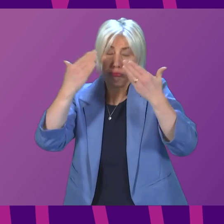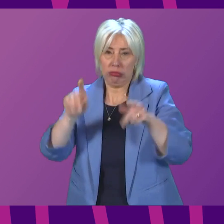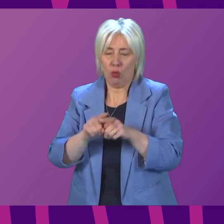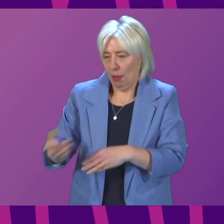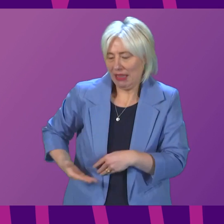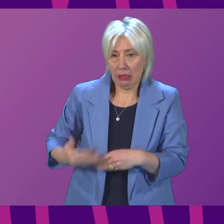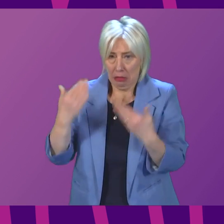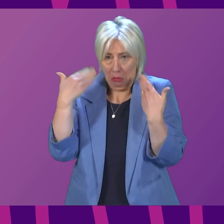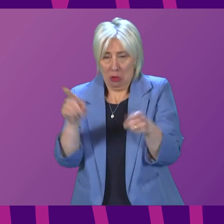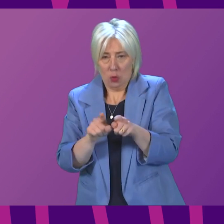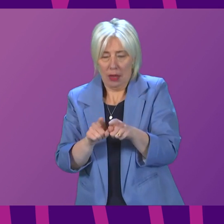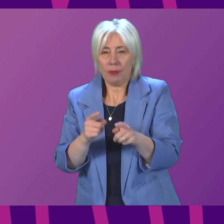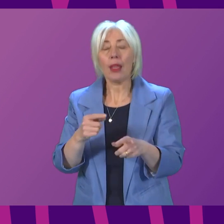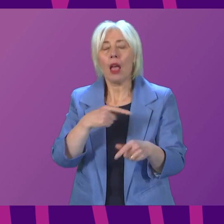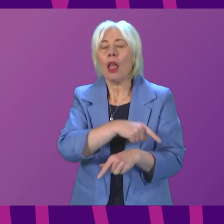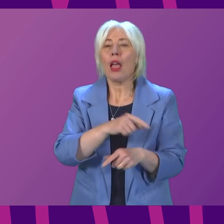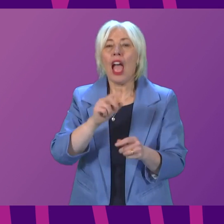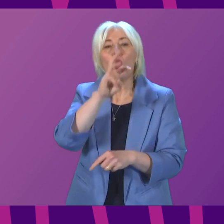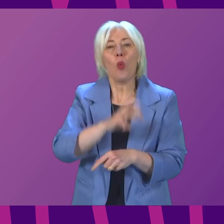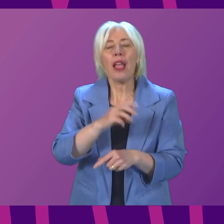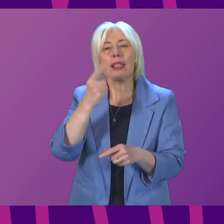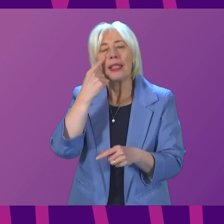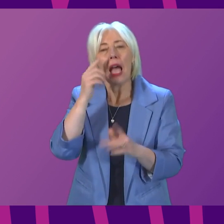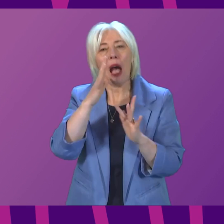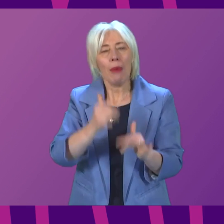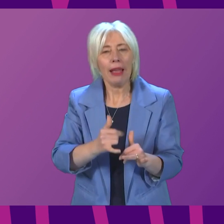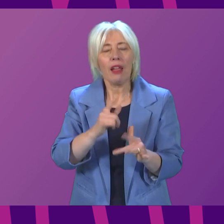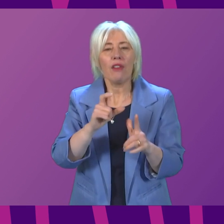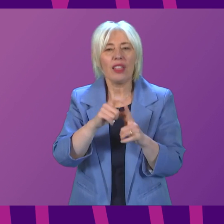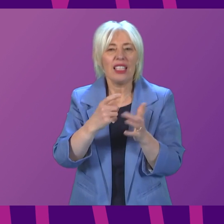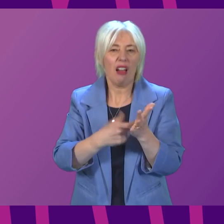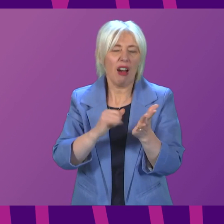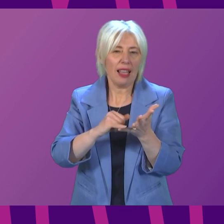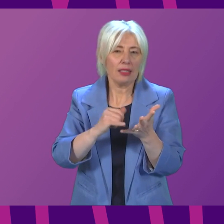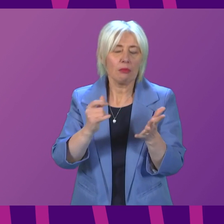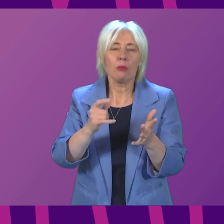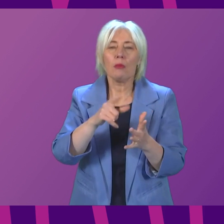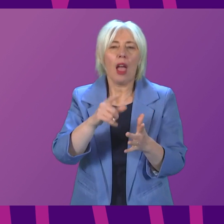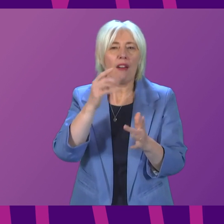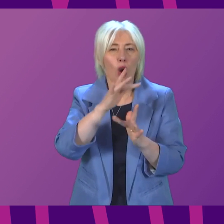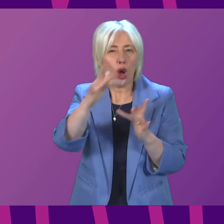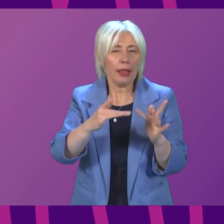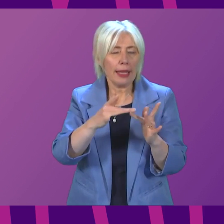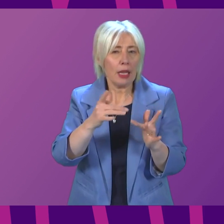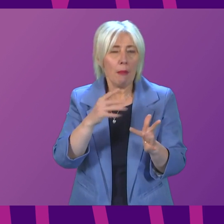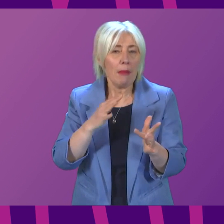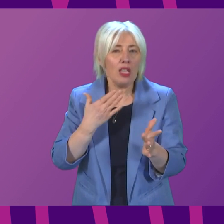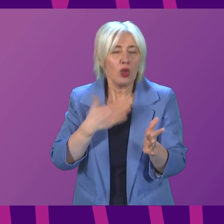A recent Welsh Government pilot of a digital scheme allowing home owners to participate in a DRS by using kerbside collection and avoiding the need for bottles to be transported